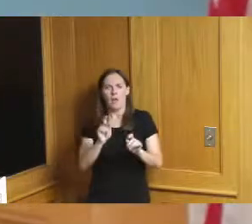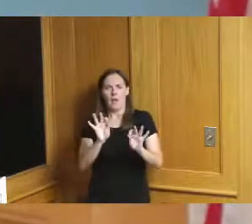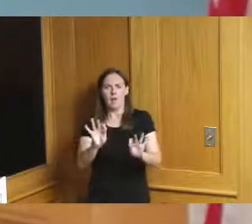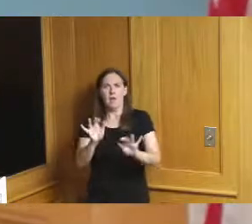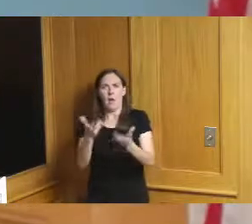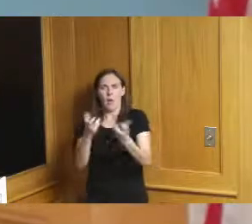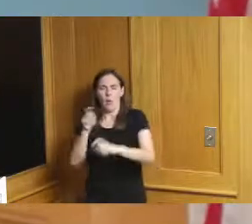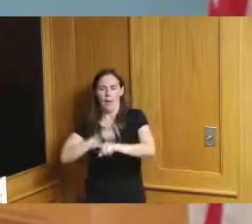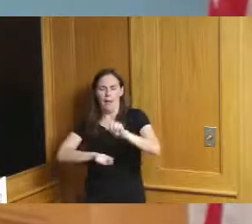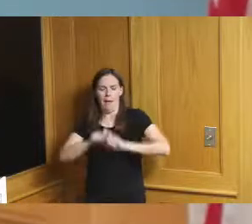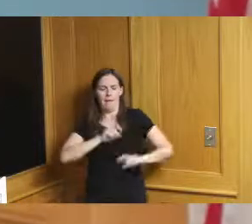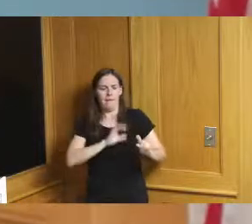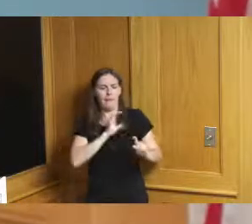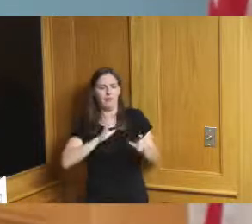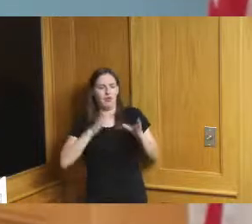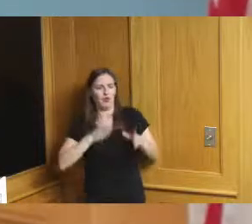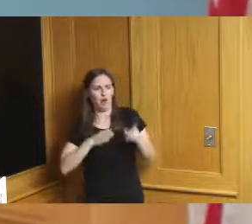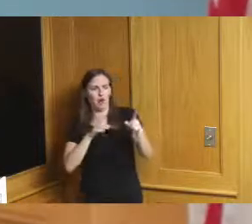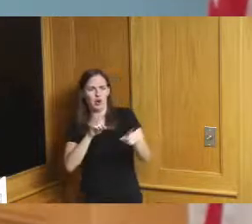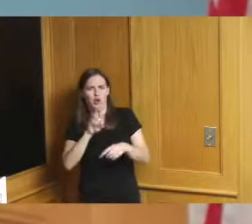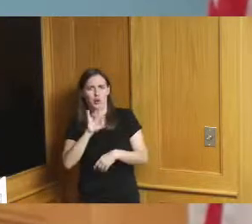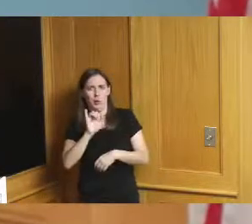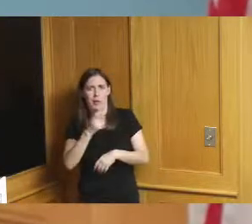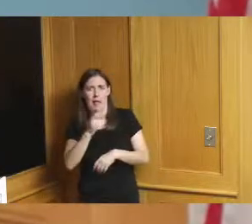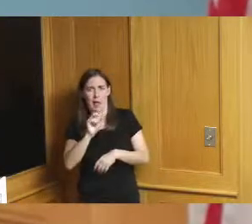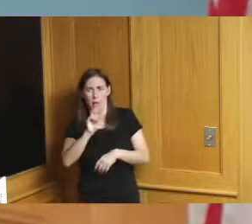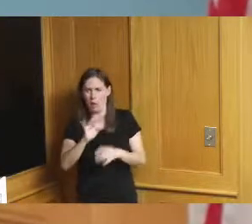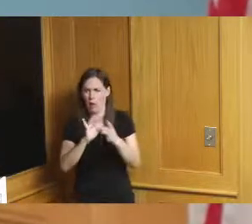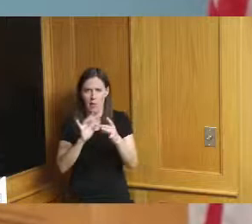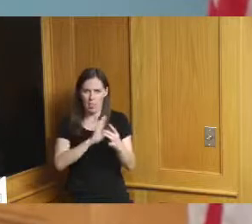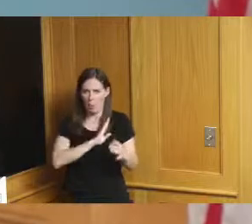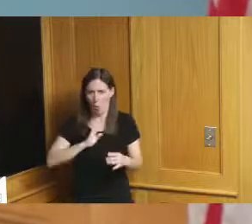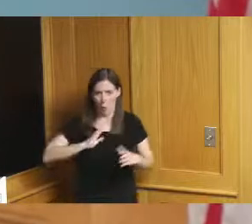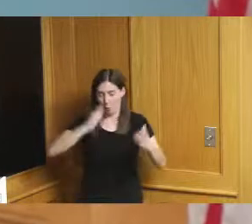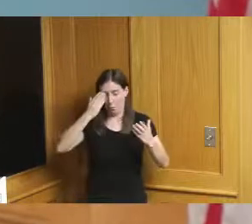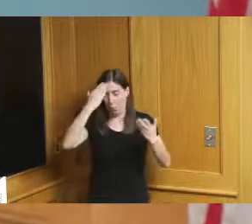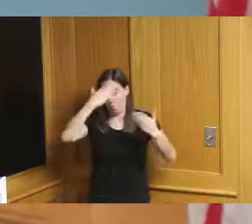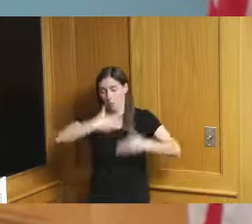drehouse she said the Board didn't know anything about it they didn't you know to their defense